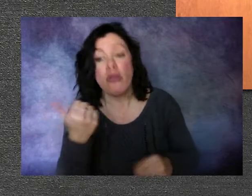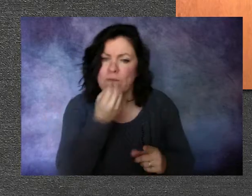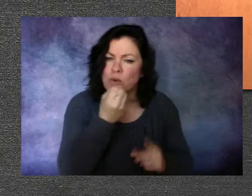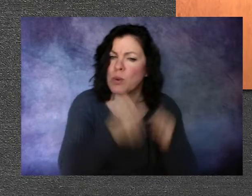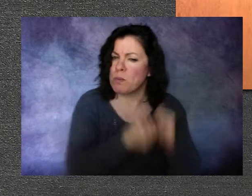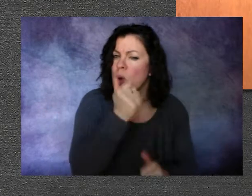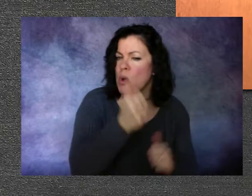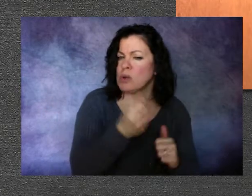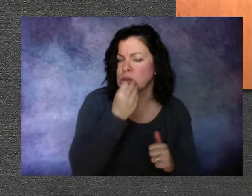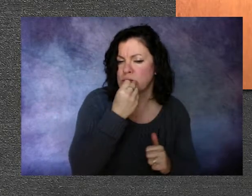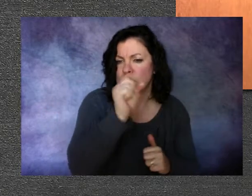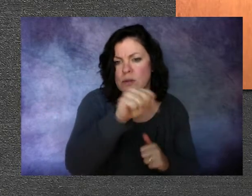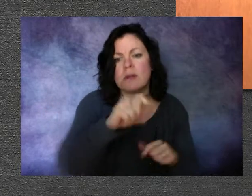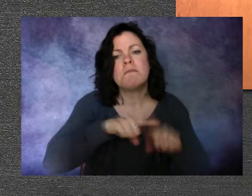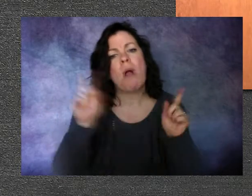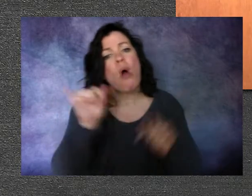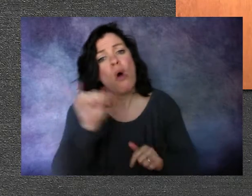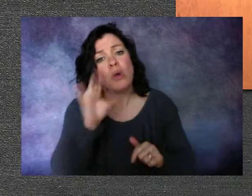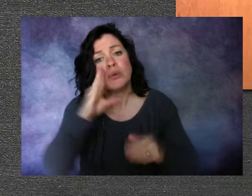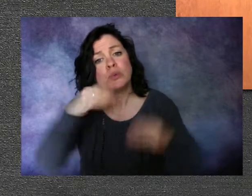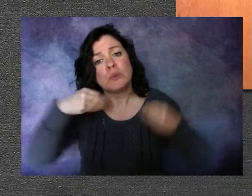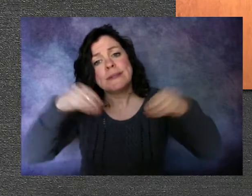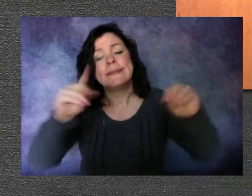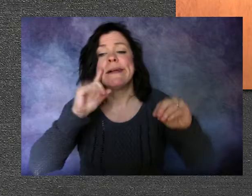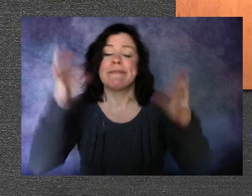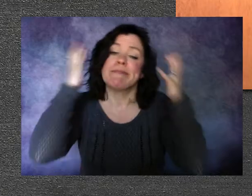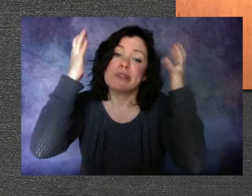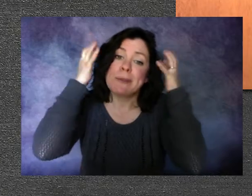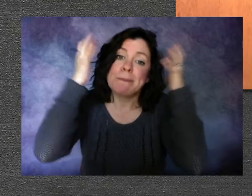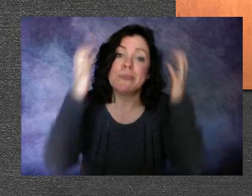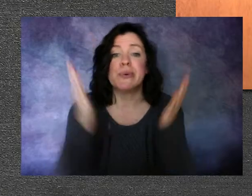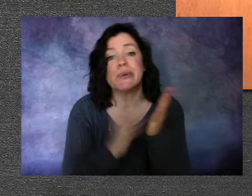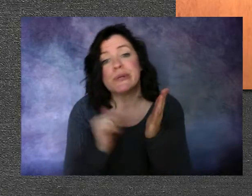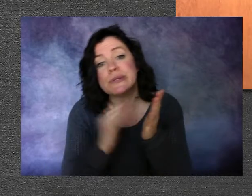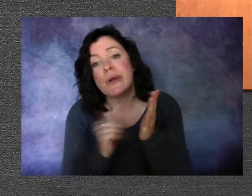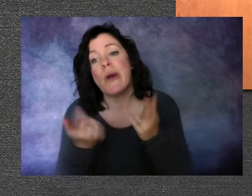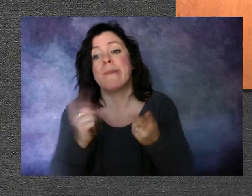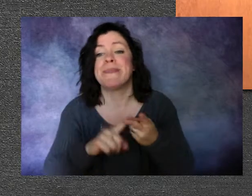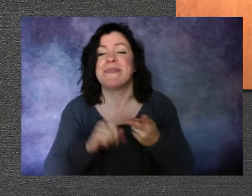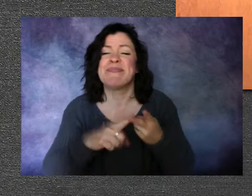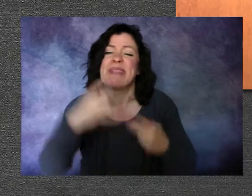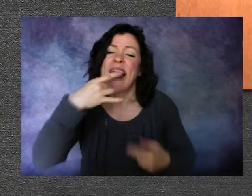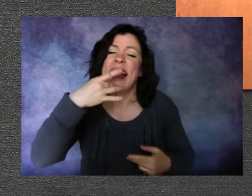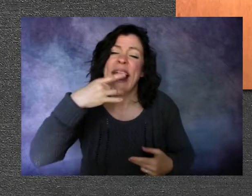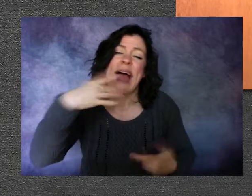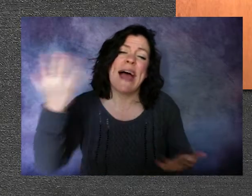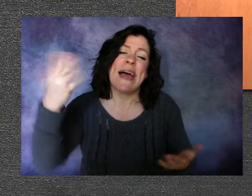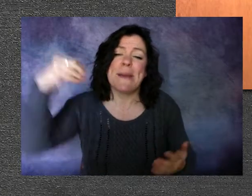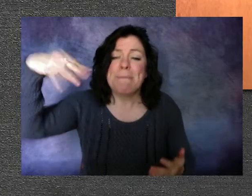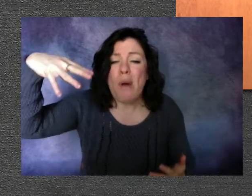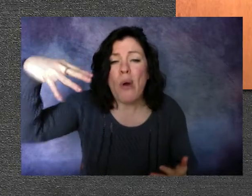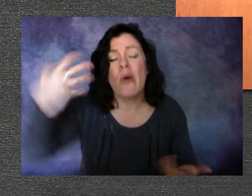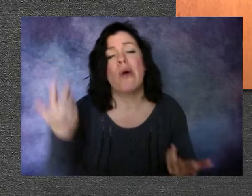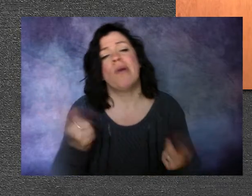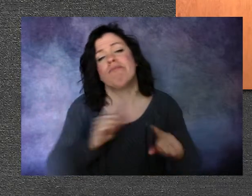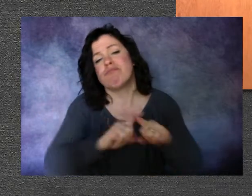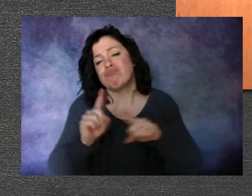Food mostly, but maybe they also sell shampoo or some other things like light bulbs